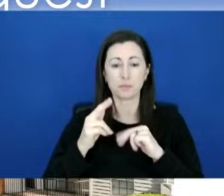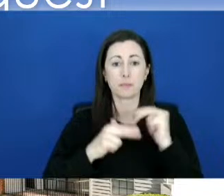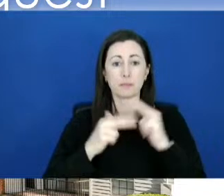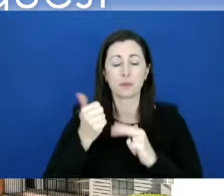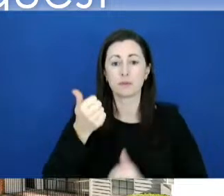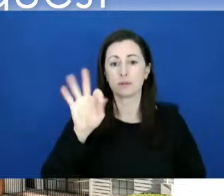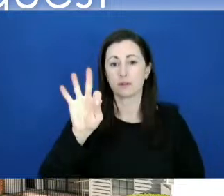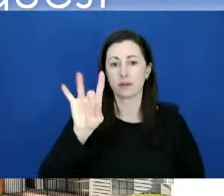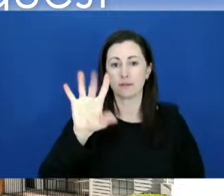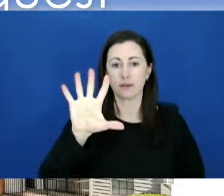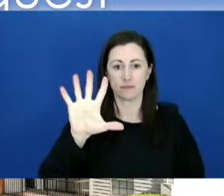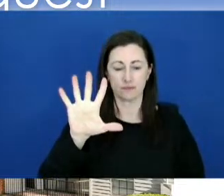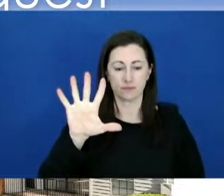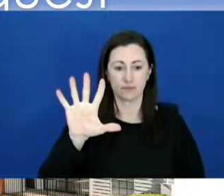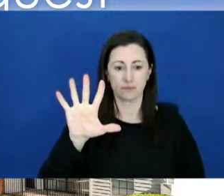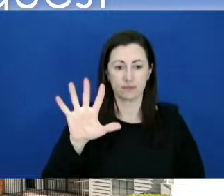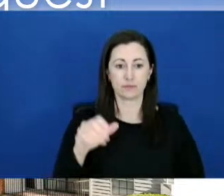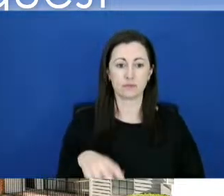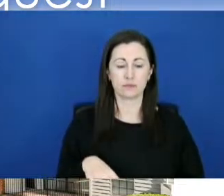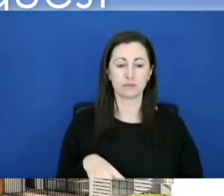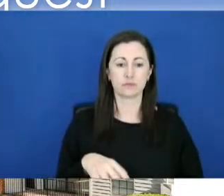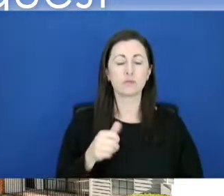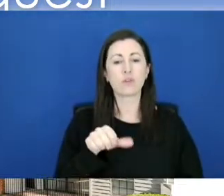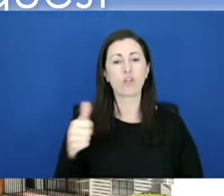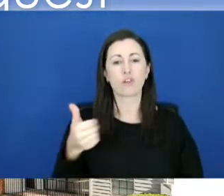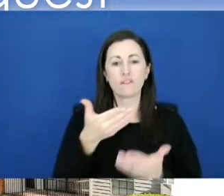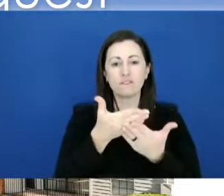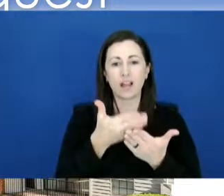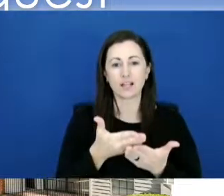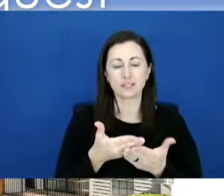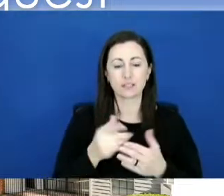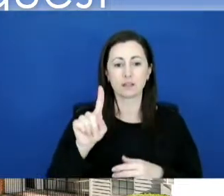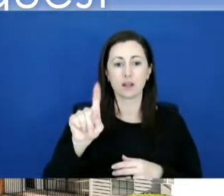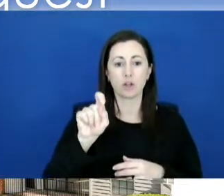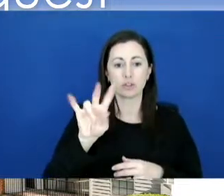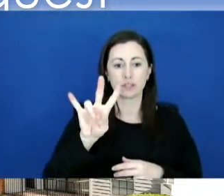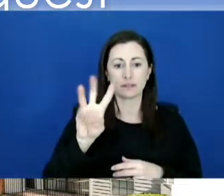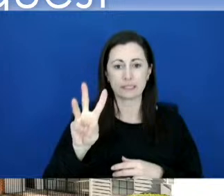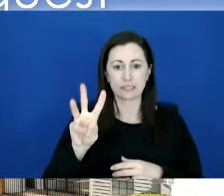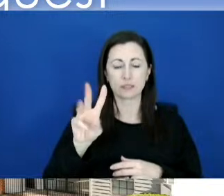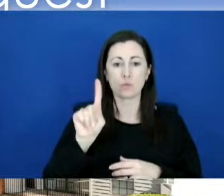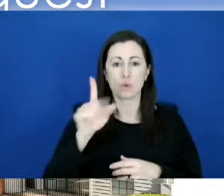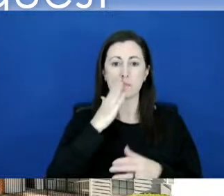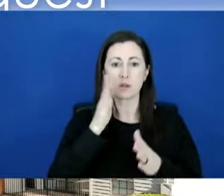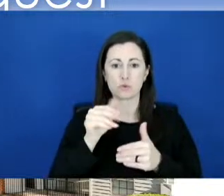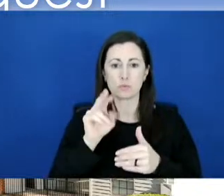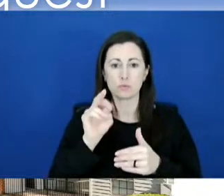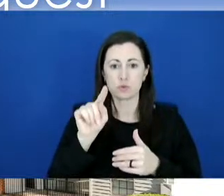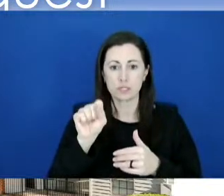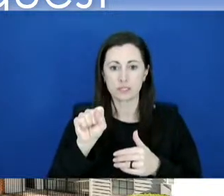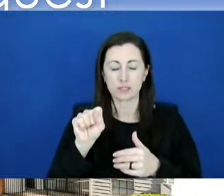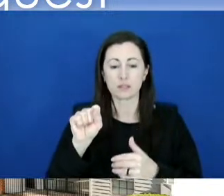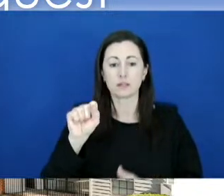THIS IS A 228 UNIT COMMUNITY.